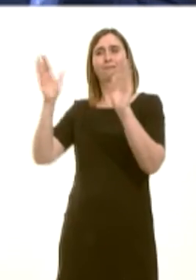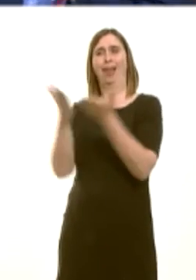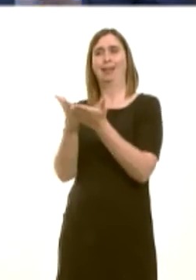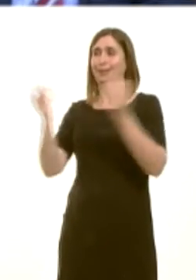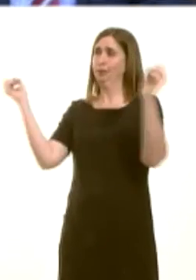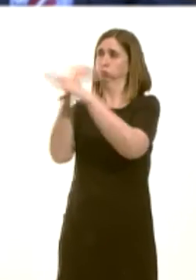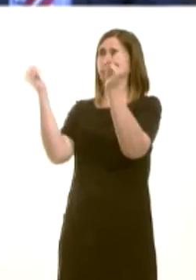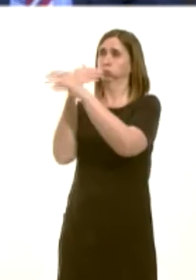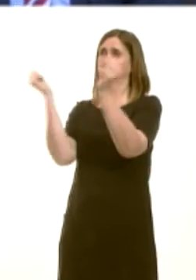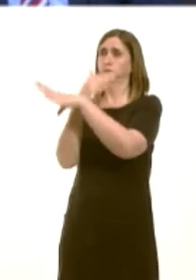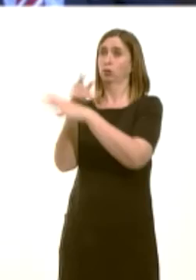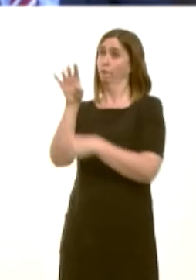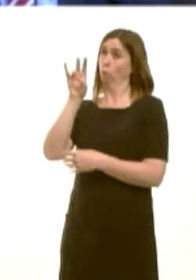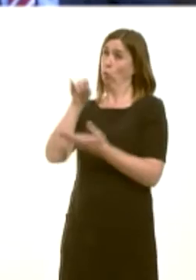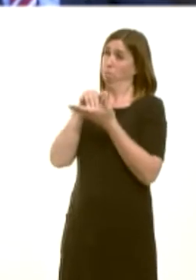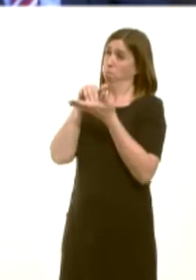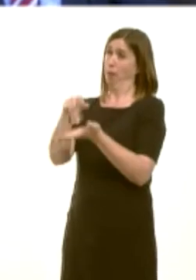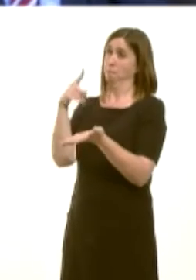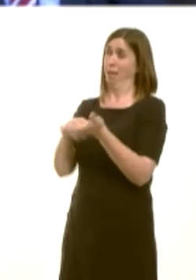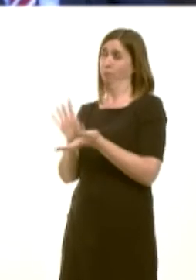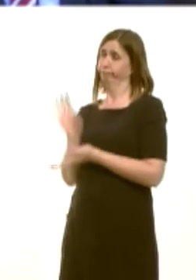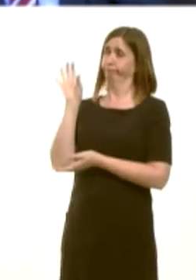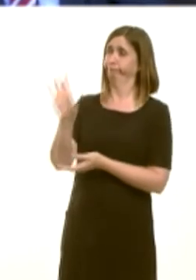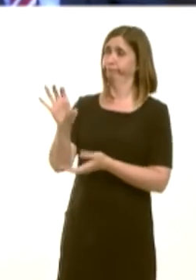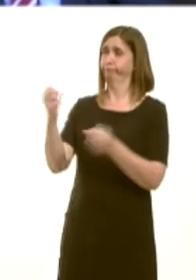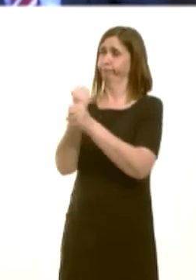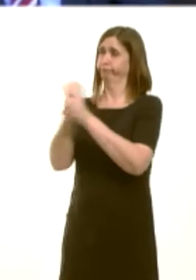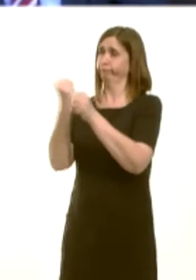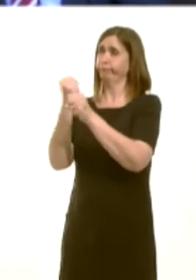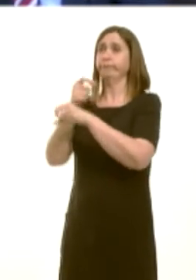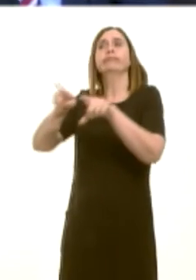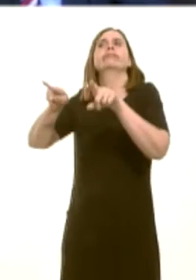a £40 million investmentóand, of course, looking to develop the extension of the railway